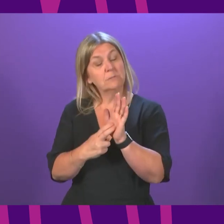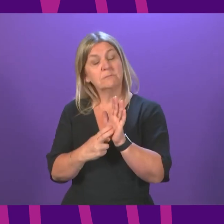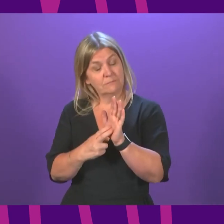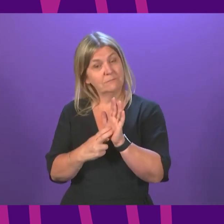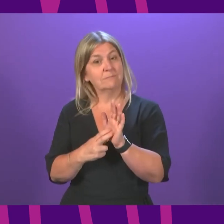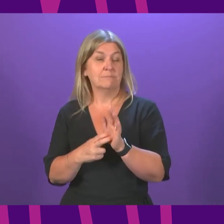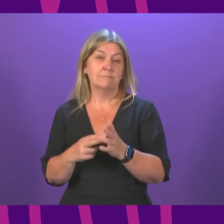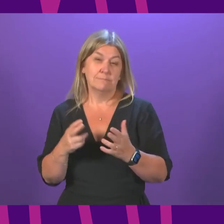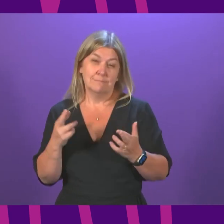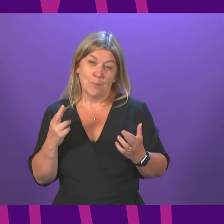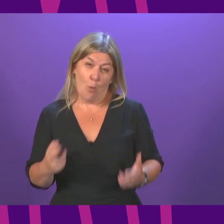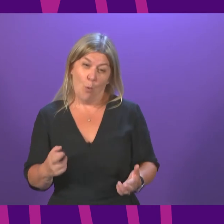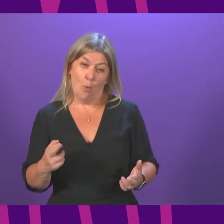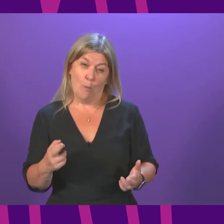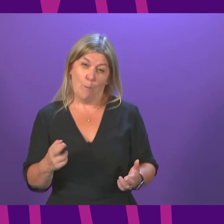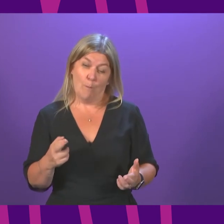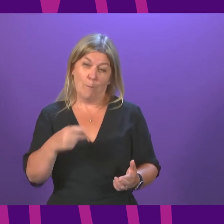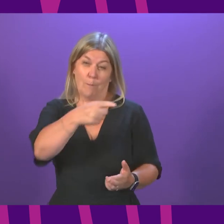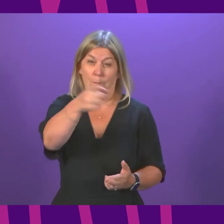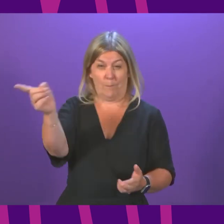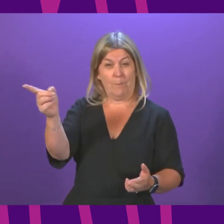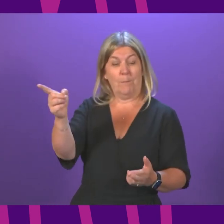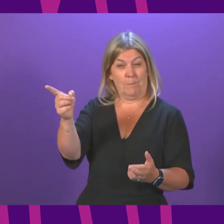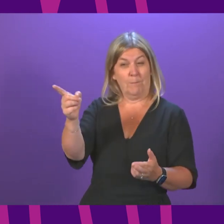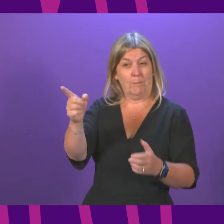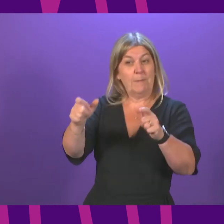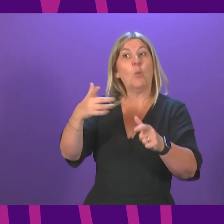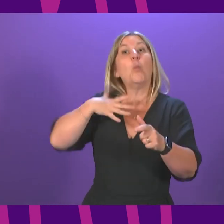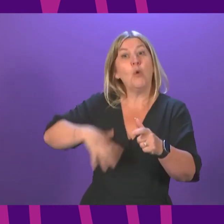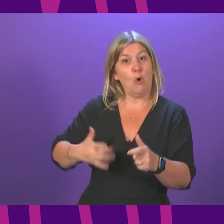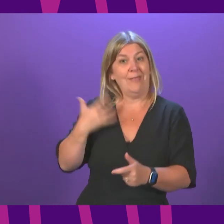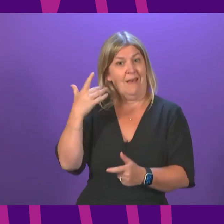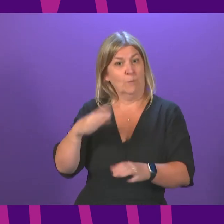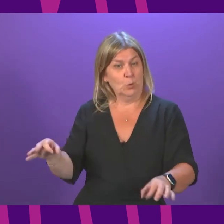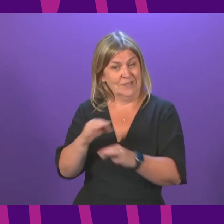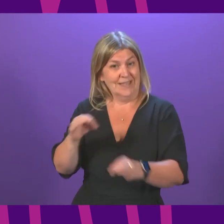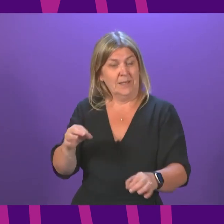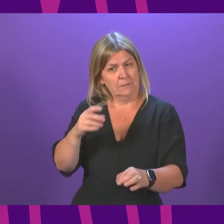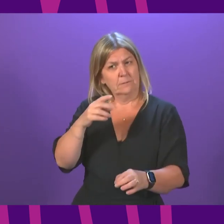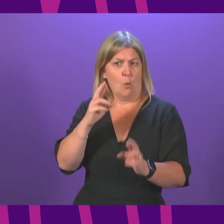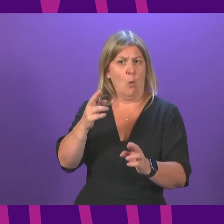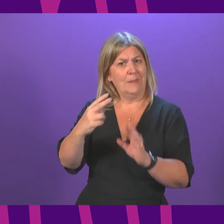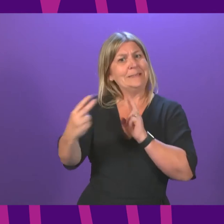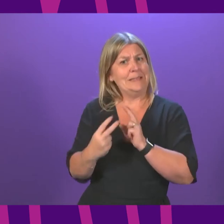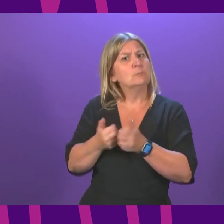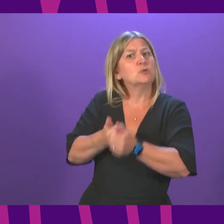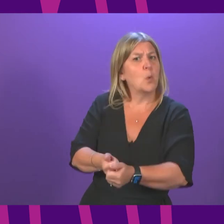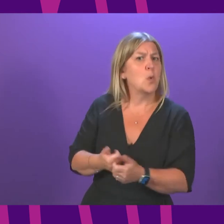reassurance to those to whom I know she listens carefully and on whose behalf she speaks.